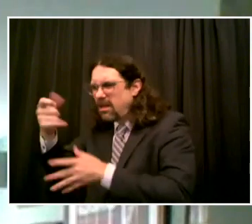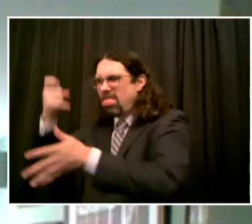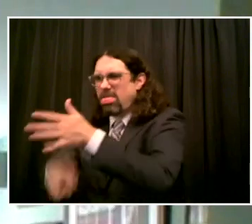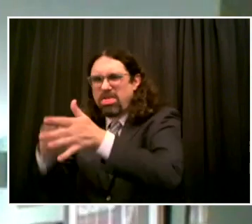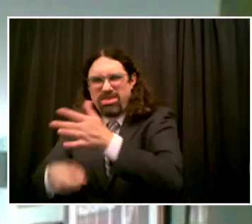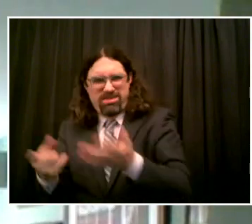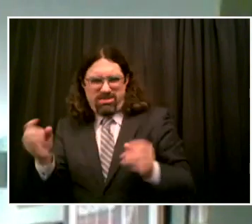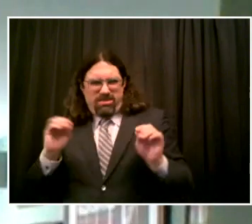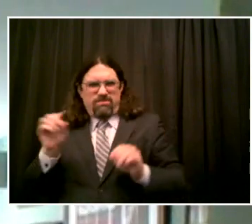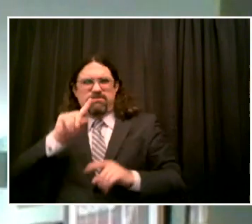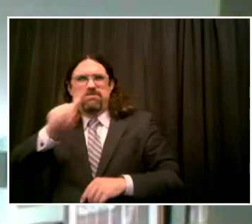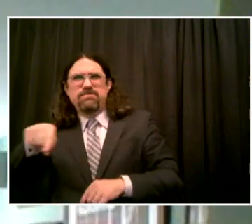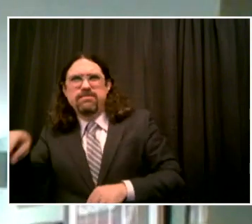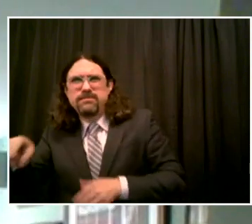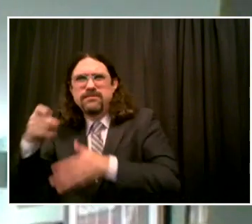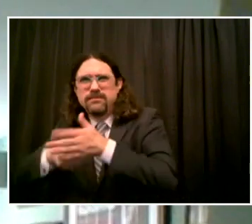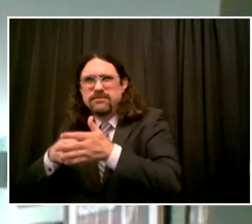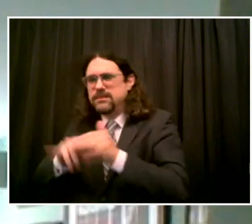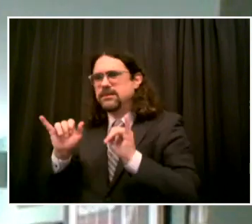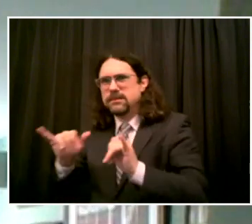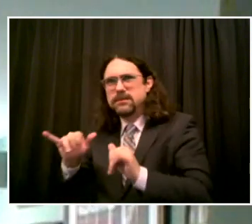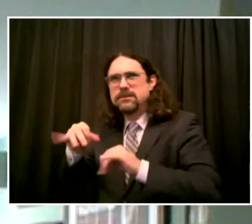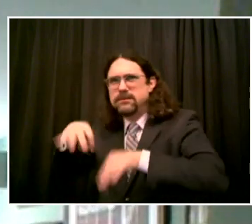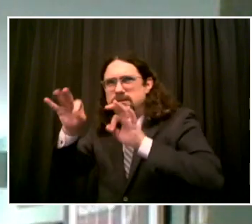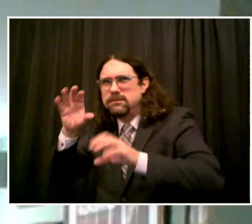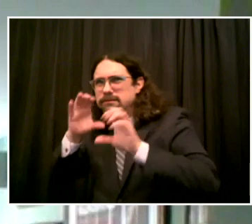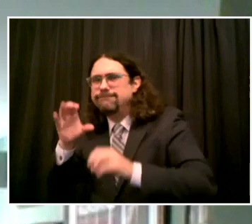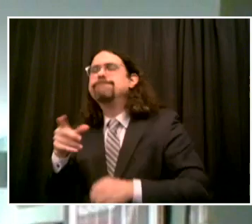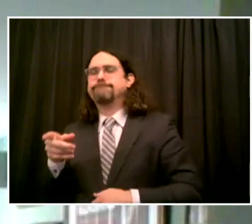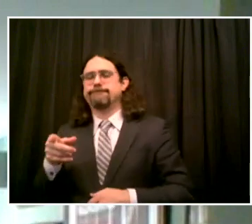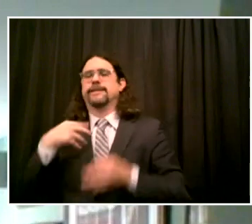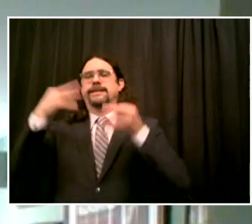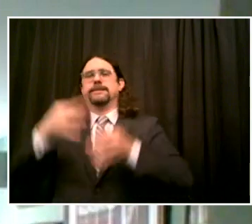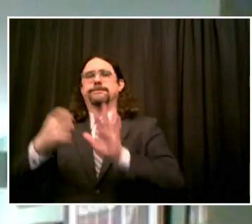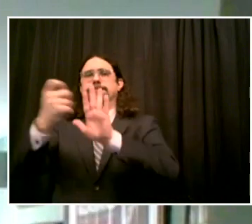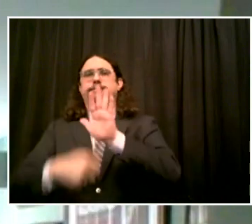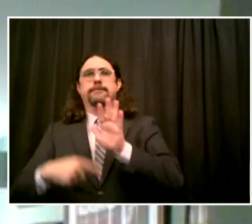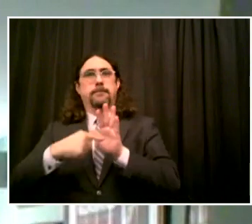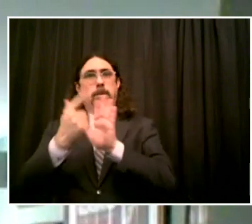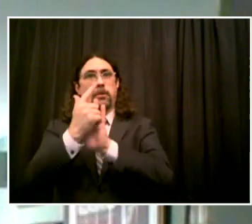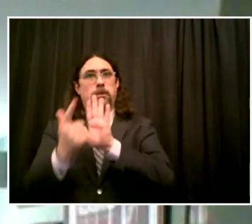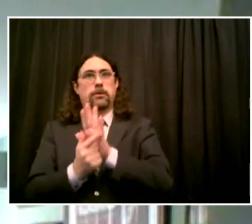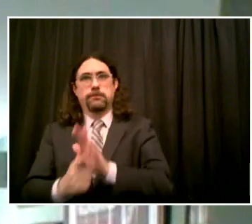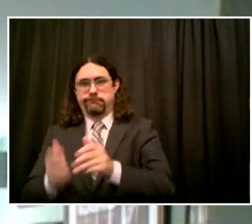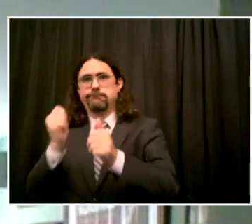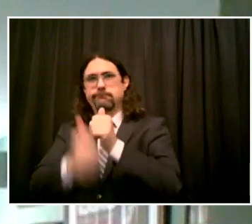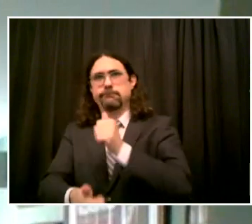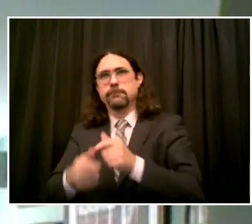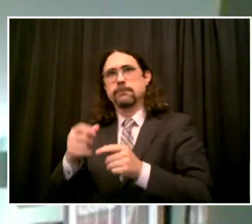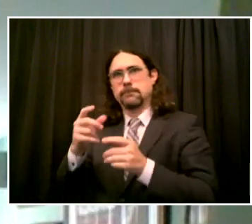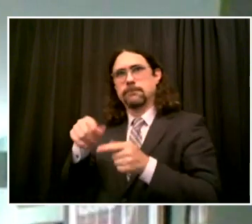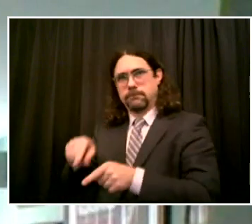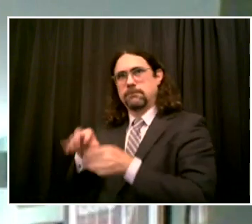AMONGST OTHRSE, ALONG WITH MY DEAR FRIEND, WE INTODRUEDC LEGISLATION TO